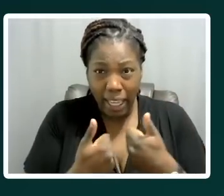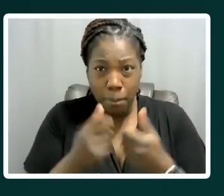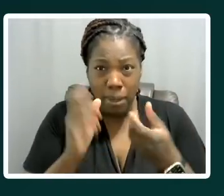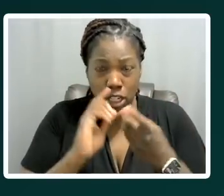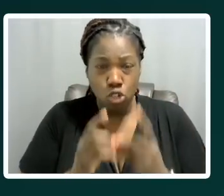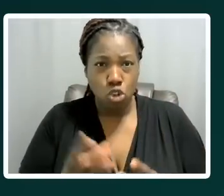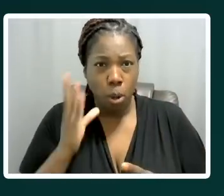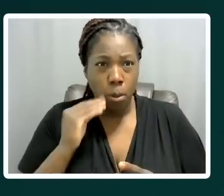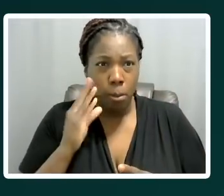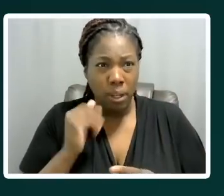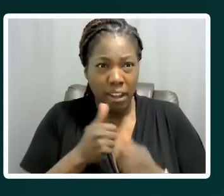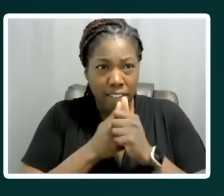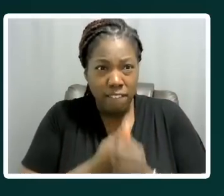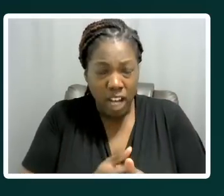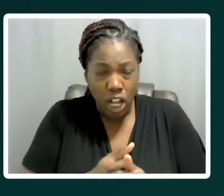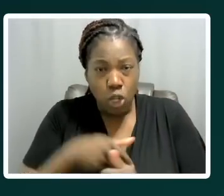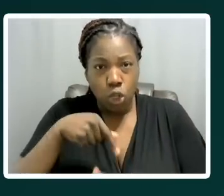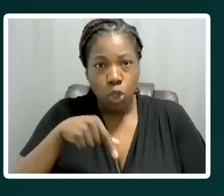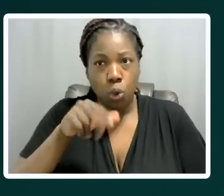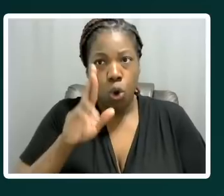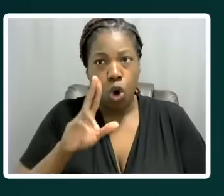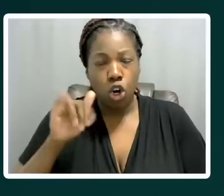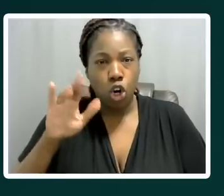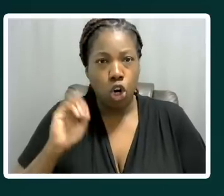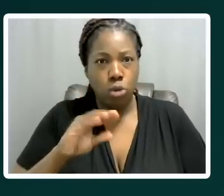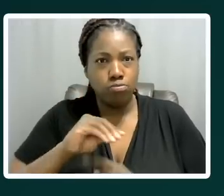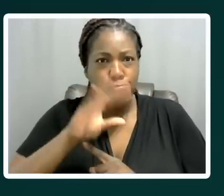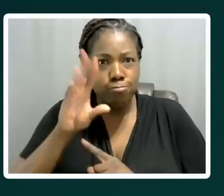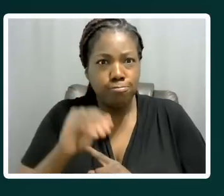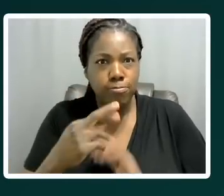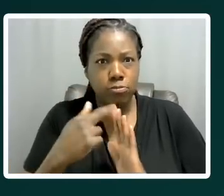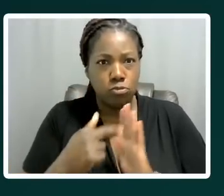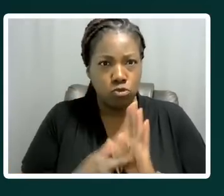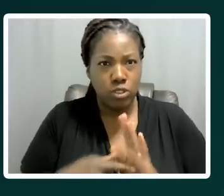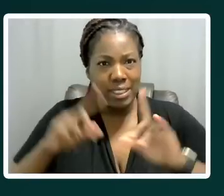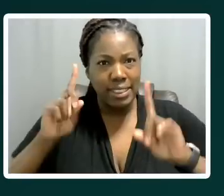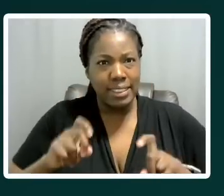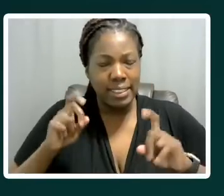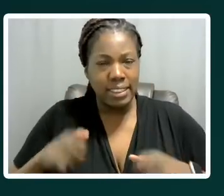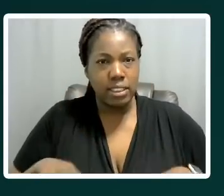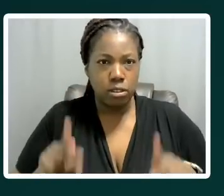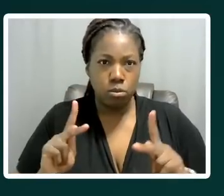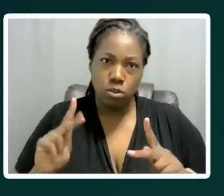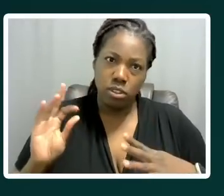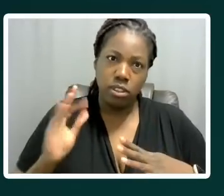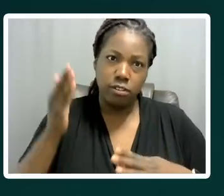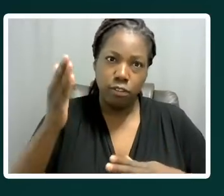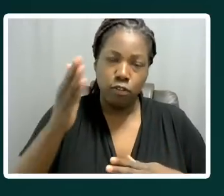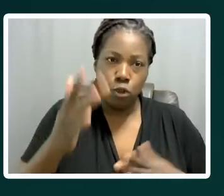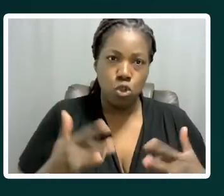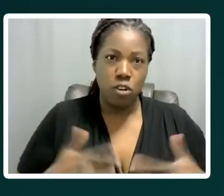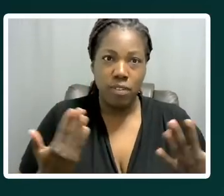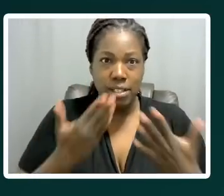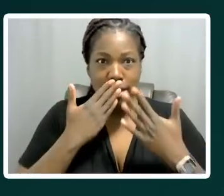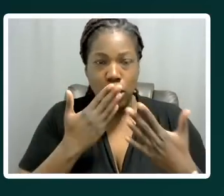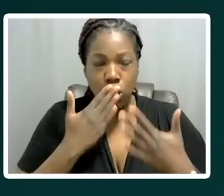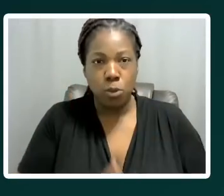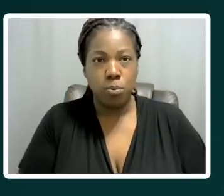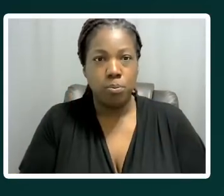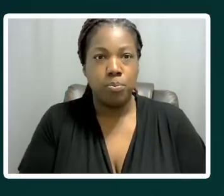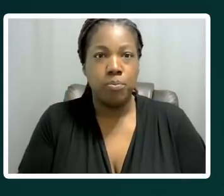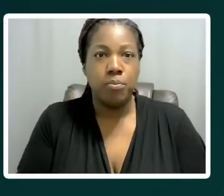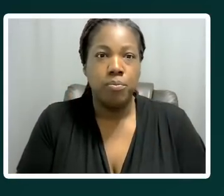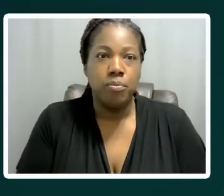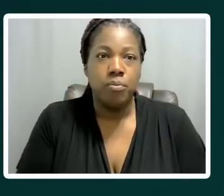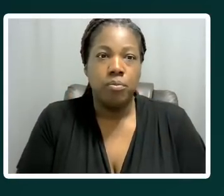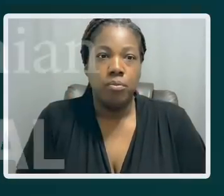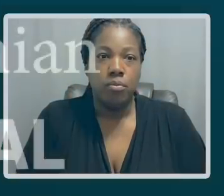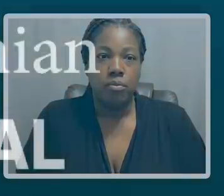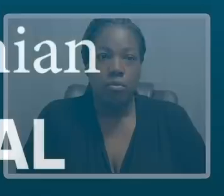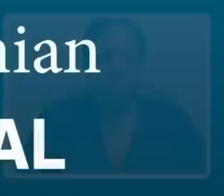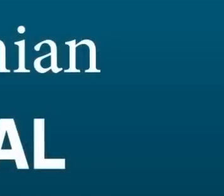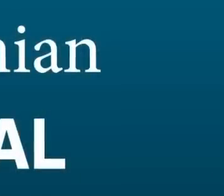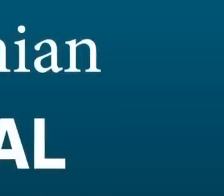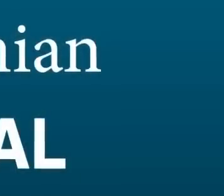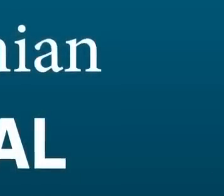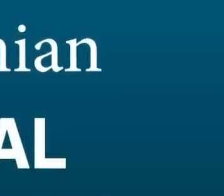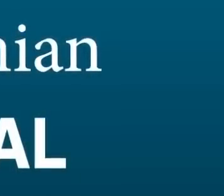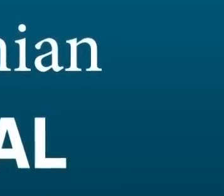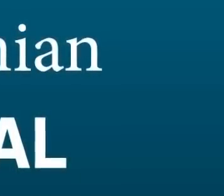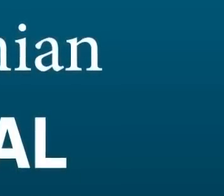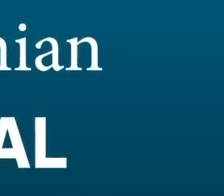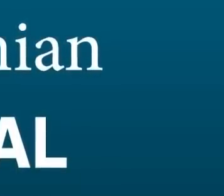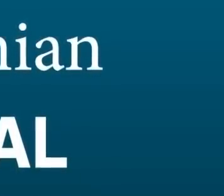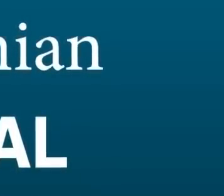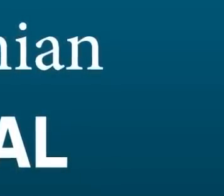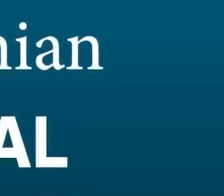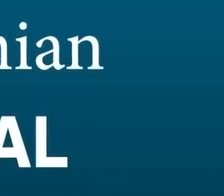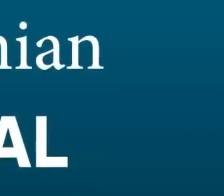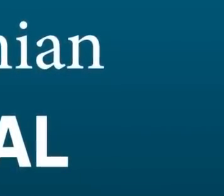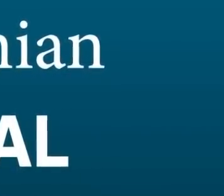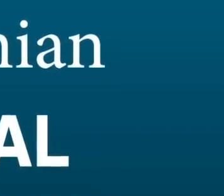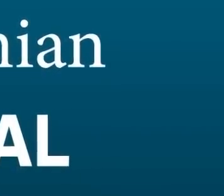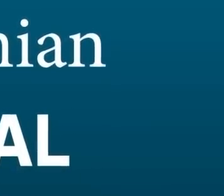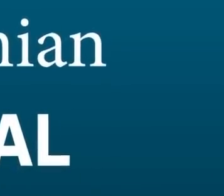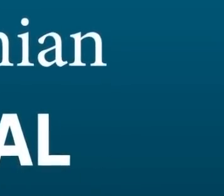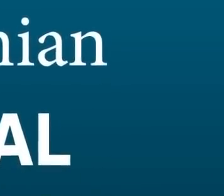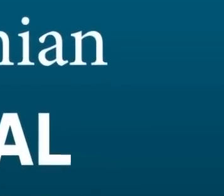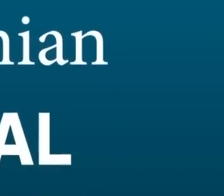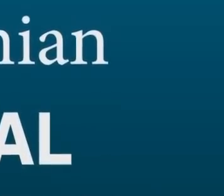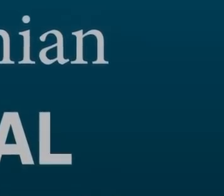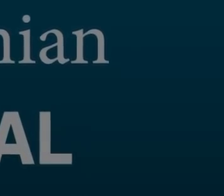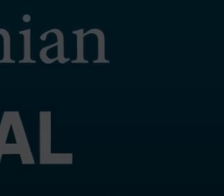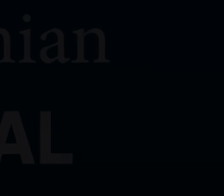this QR code and register to join us in testing opportunities and future events. Thank you.